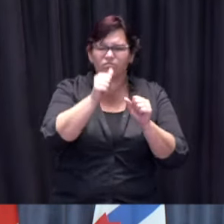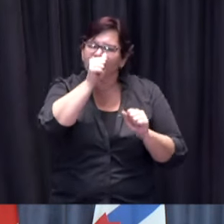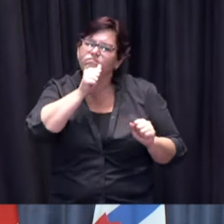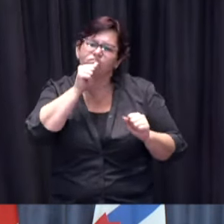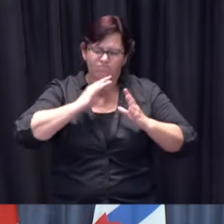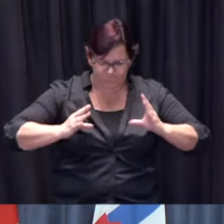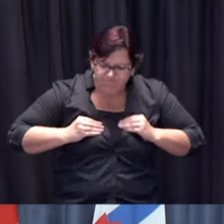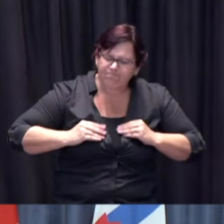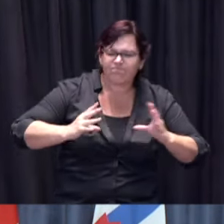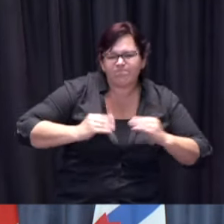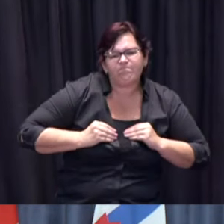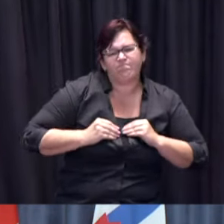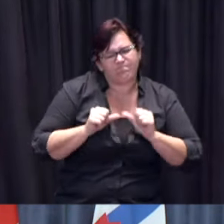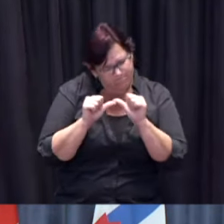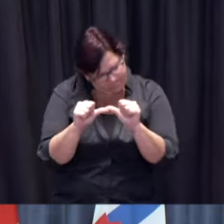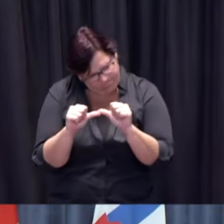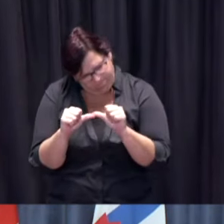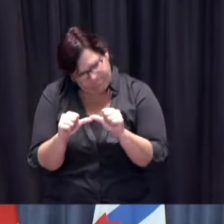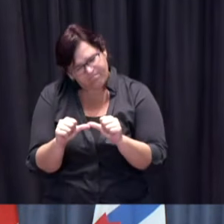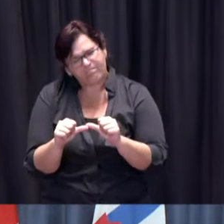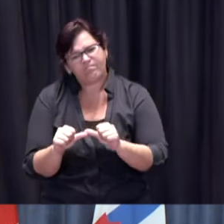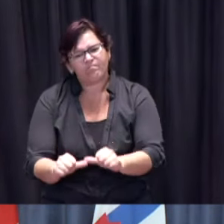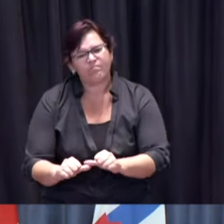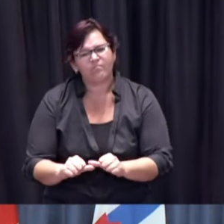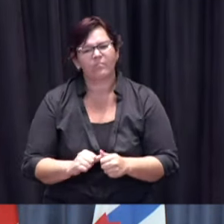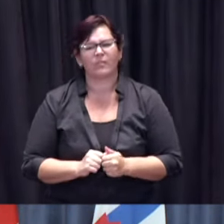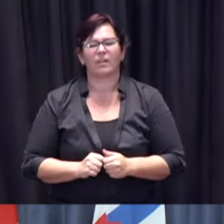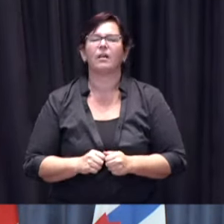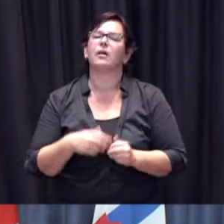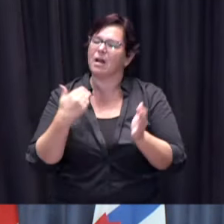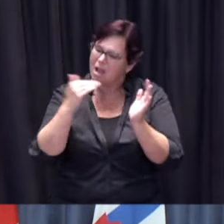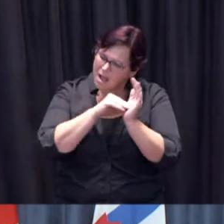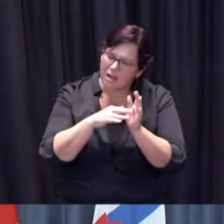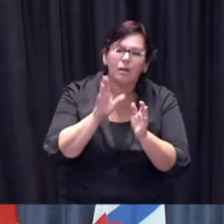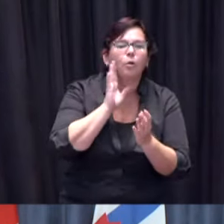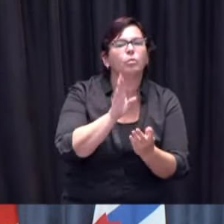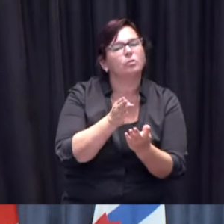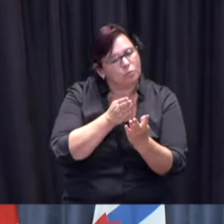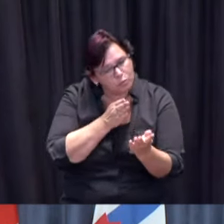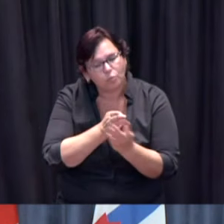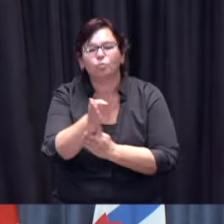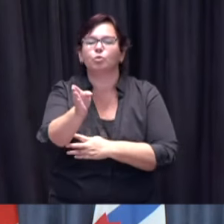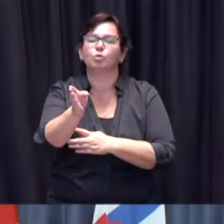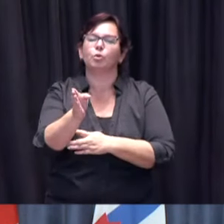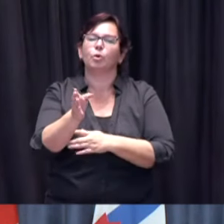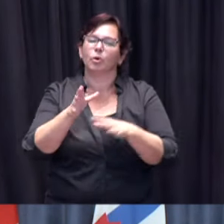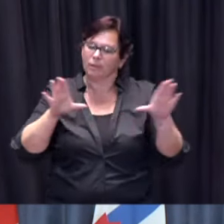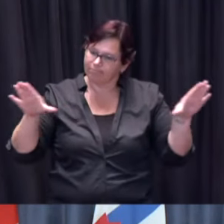We will get through this in fact we are getting through this and when we do we will come out of this